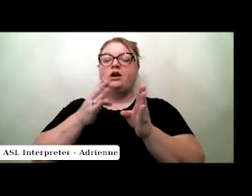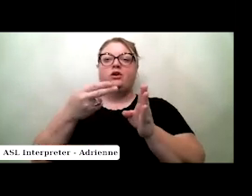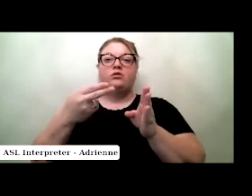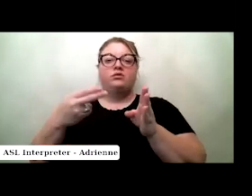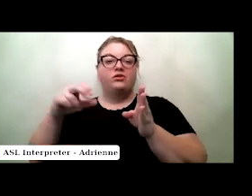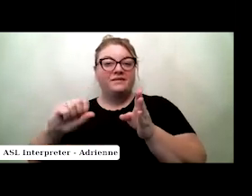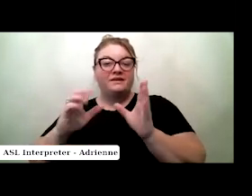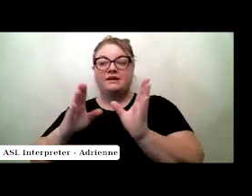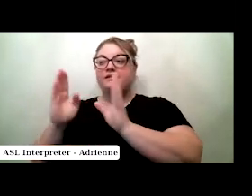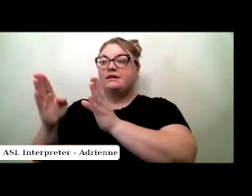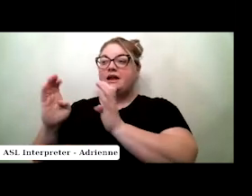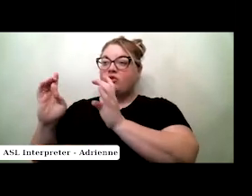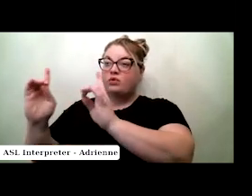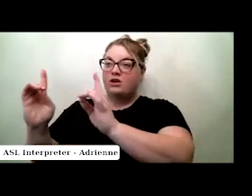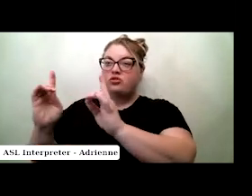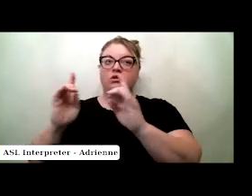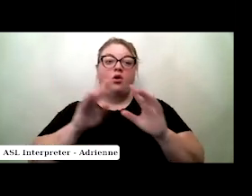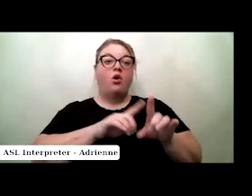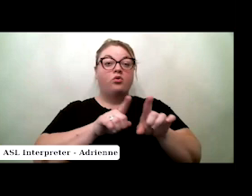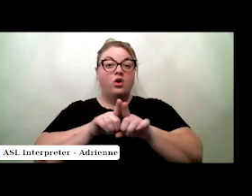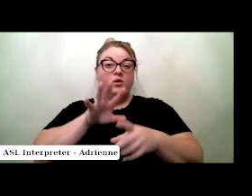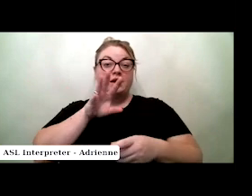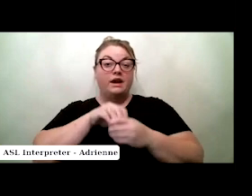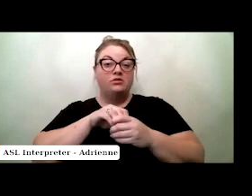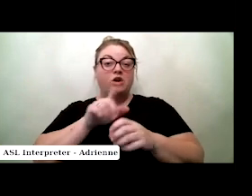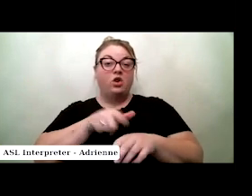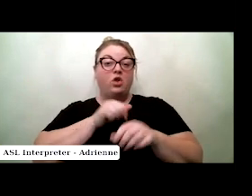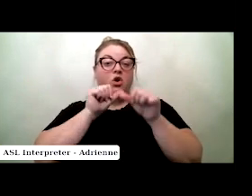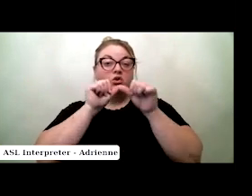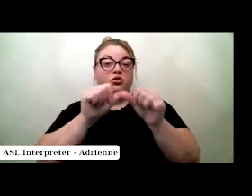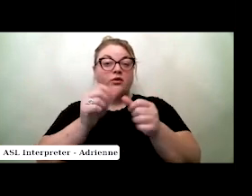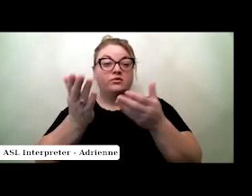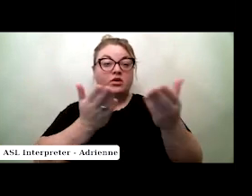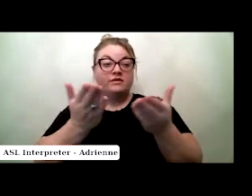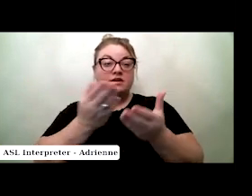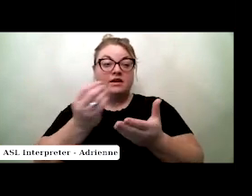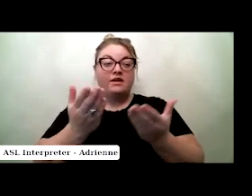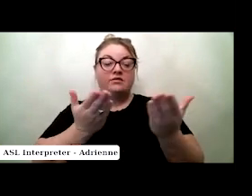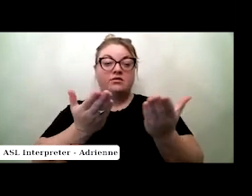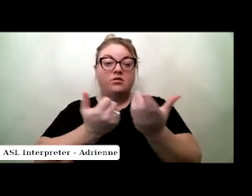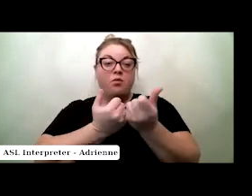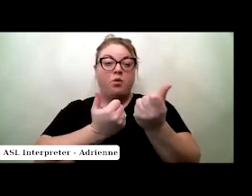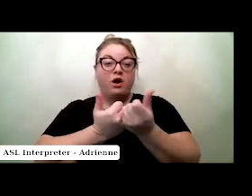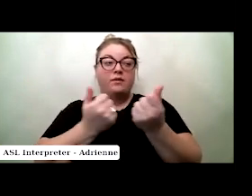Education, and also engaging long-term services and supports provider networks.